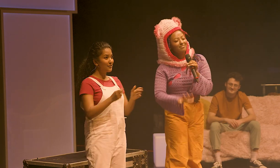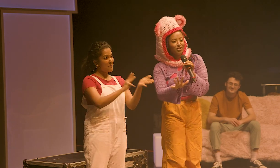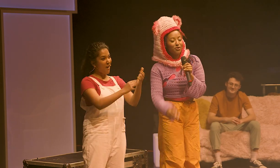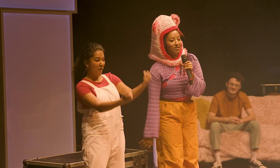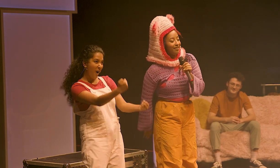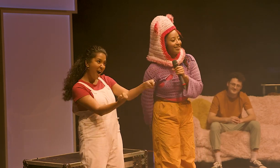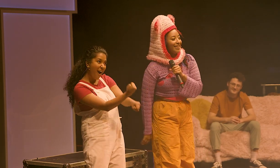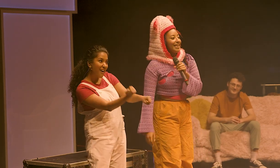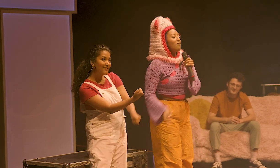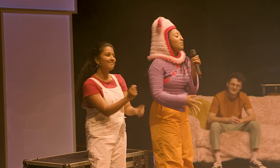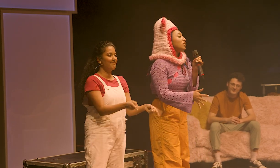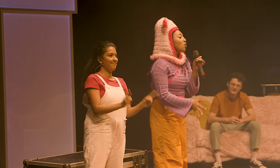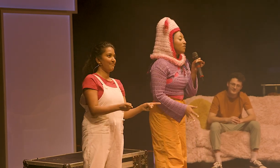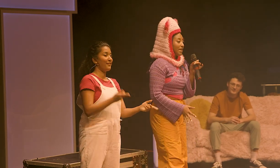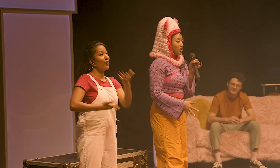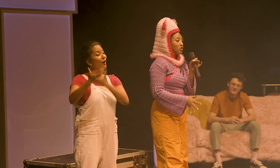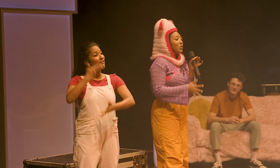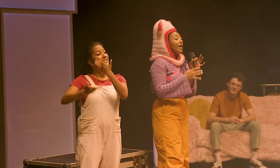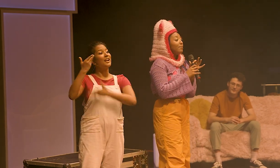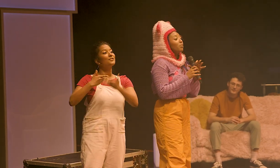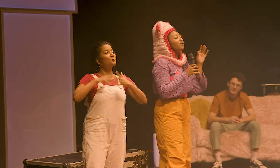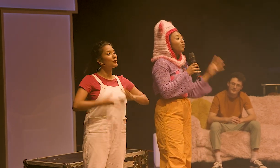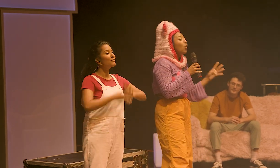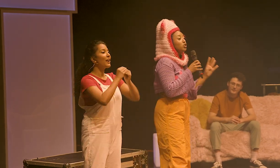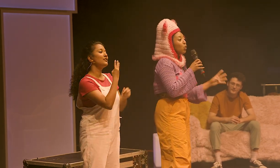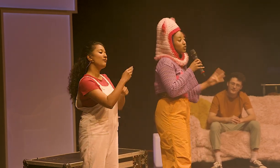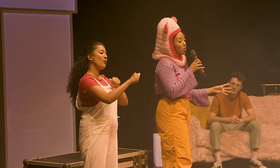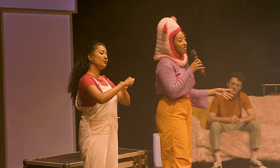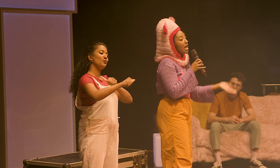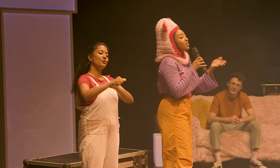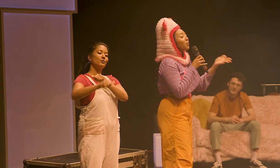thing. And from those conversations we came up with four short stories that we